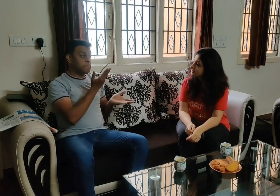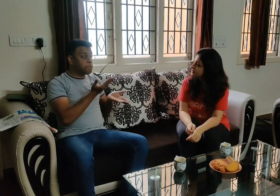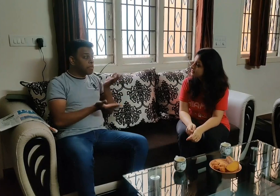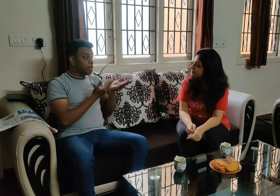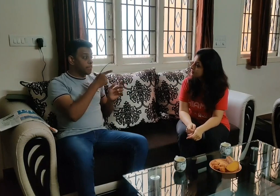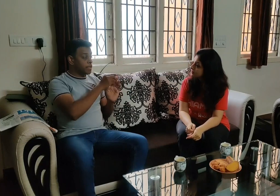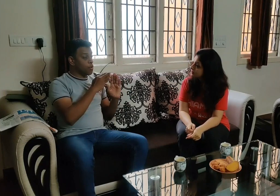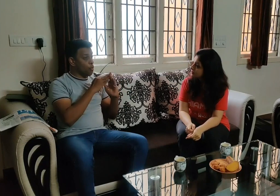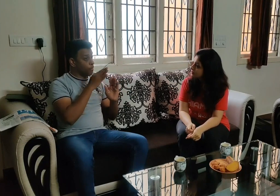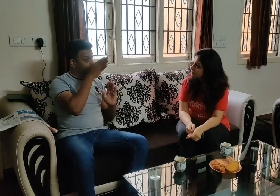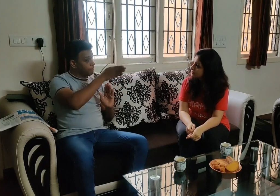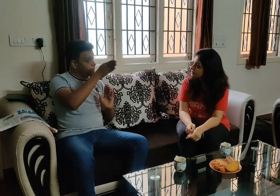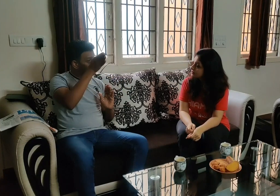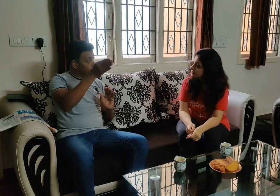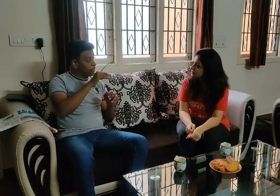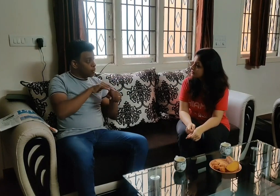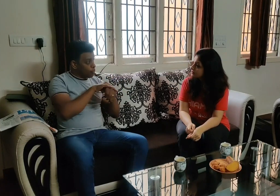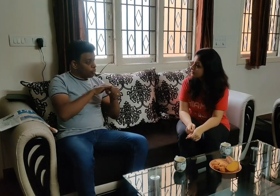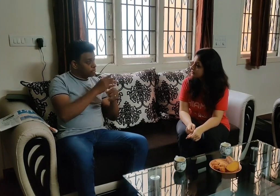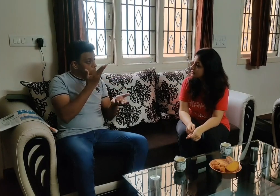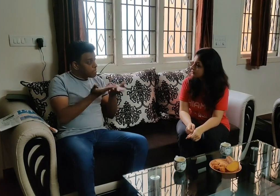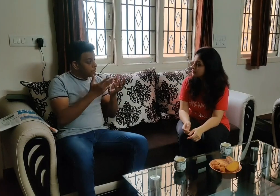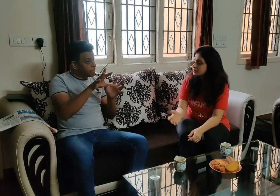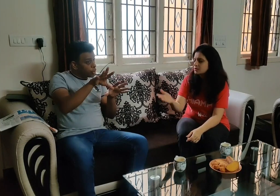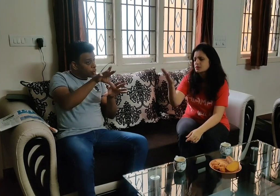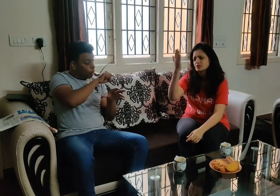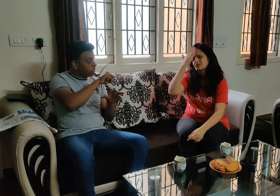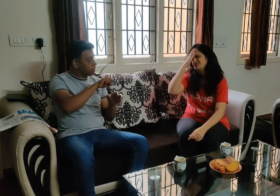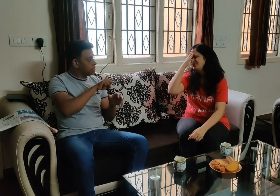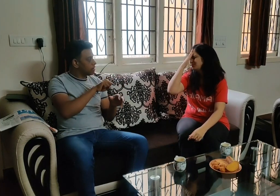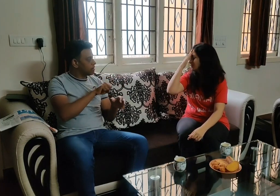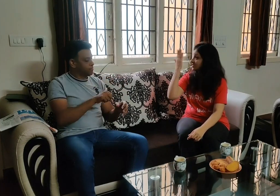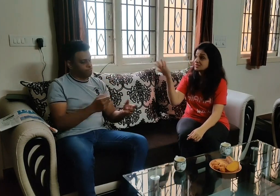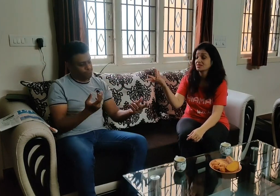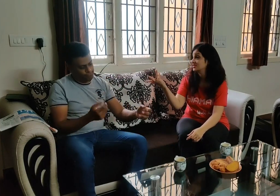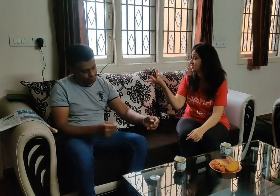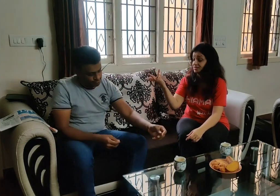But maybe she visit many houses and get infected Arrey..